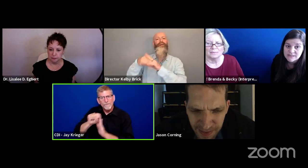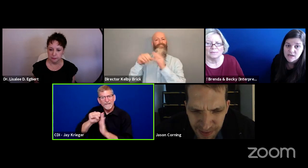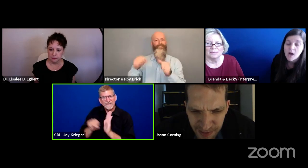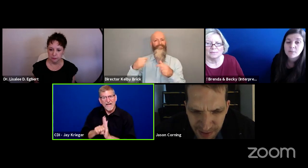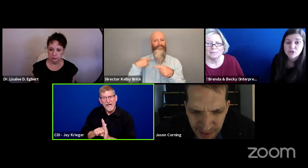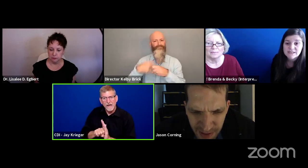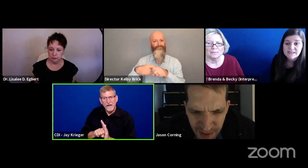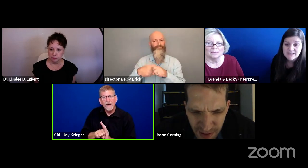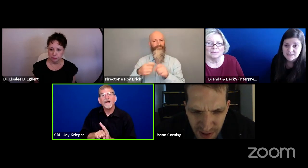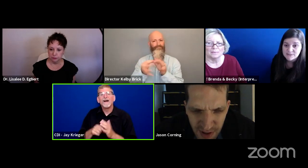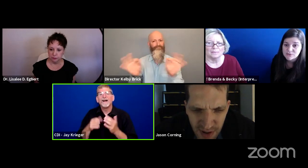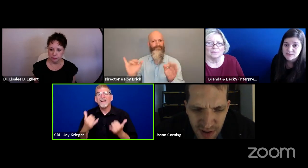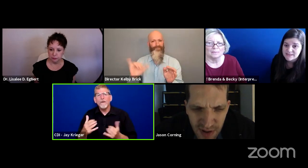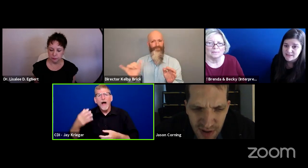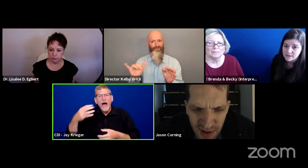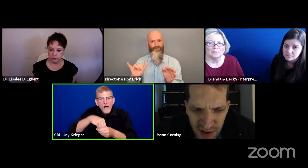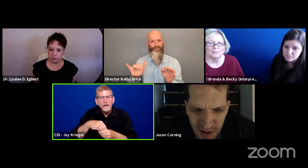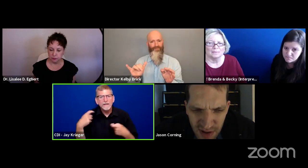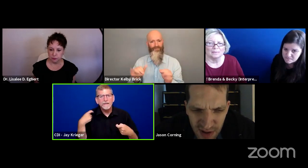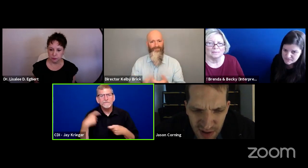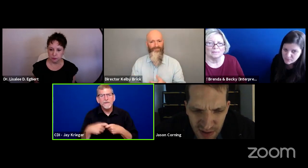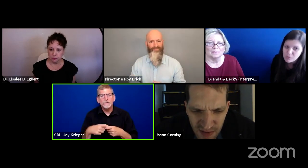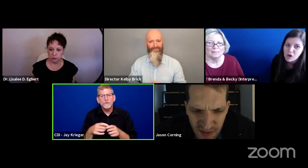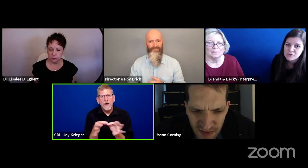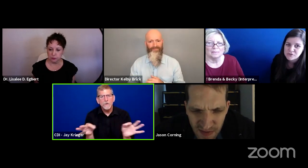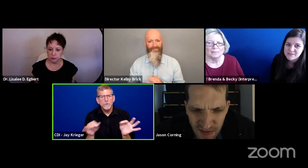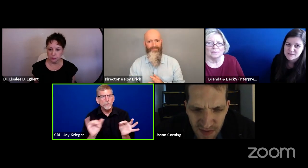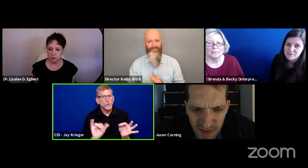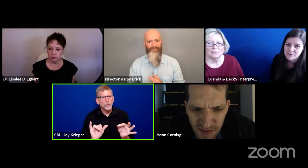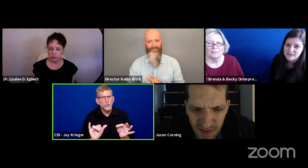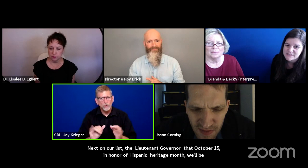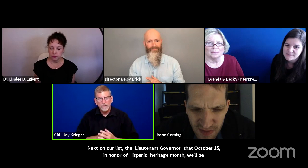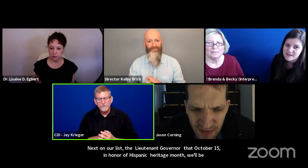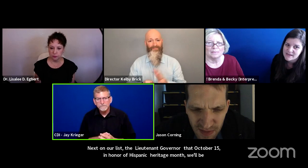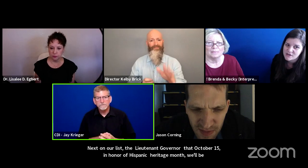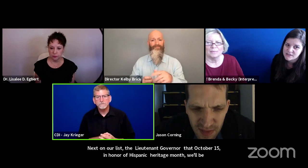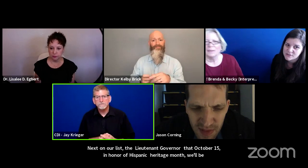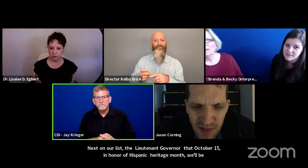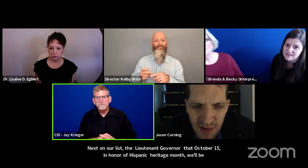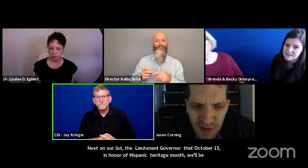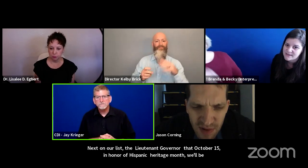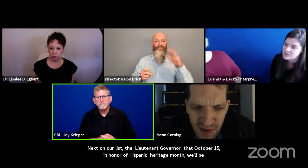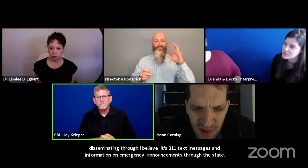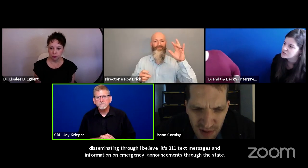emergency announcements through the state. We will also be celebrating Hispanic heritage month in Spanish.